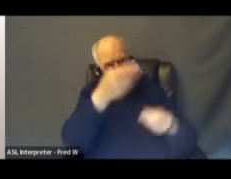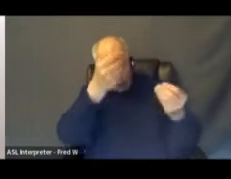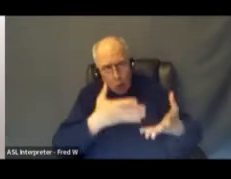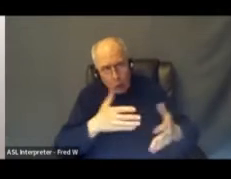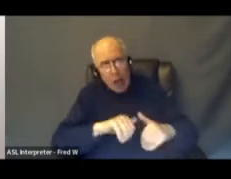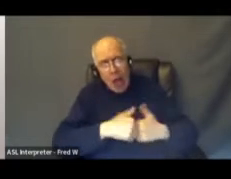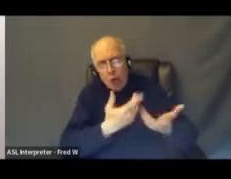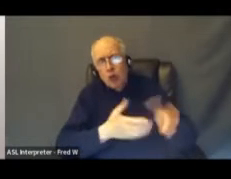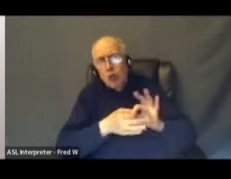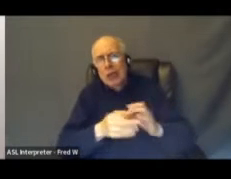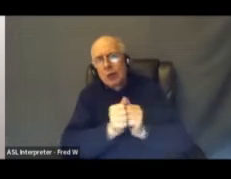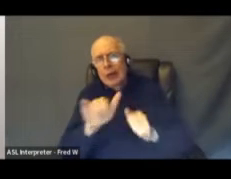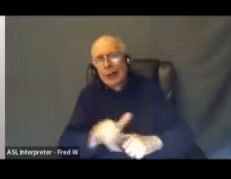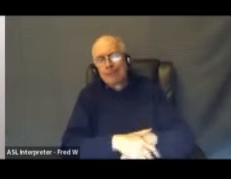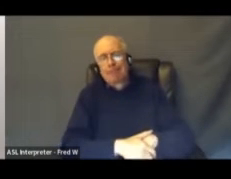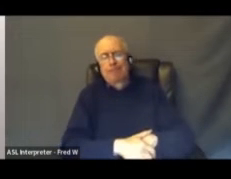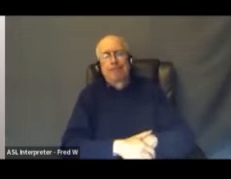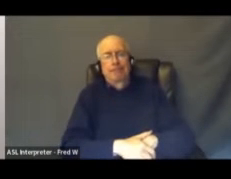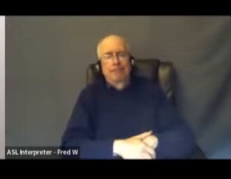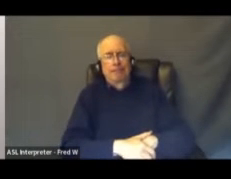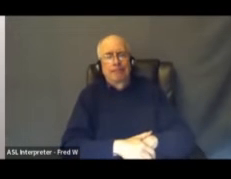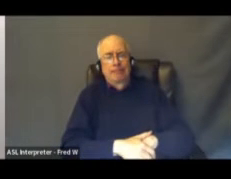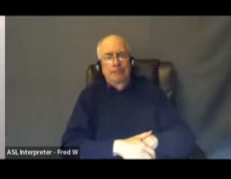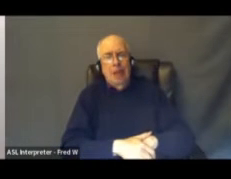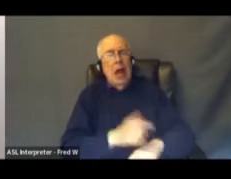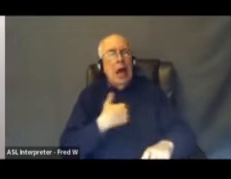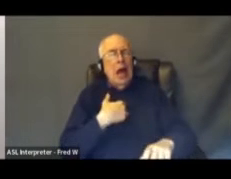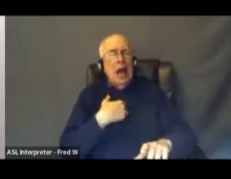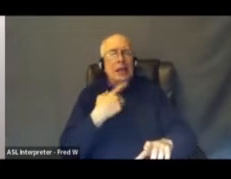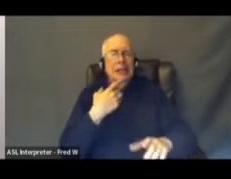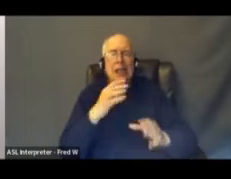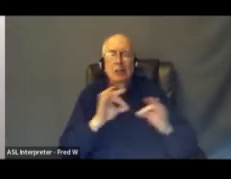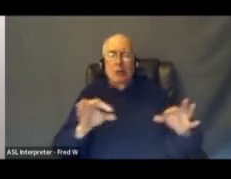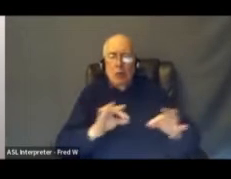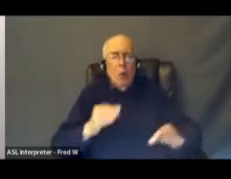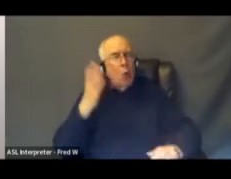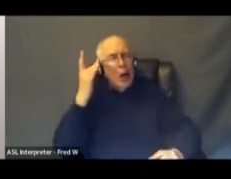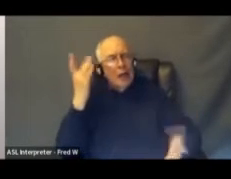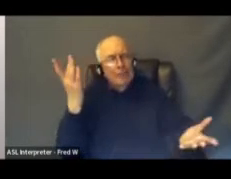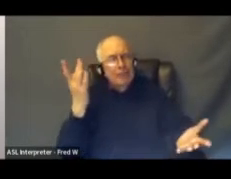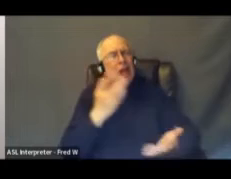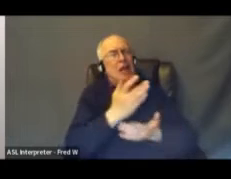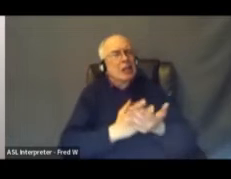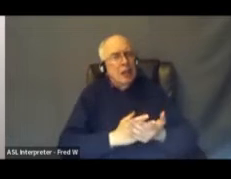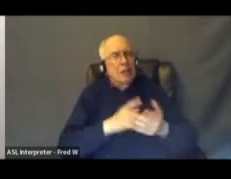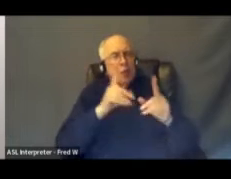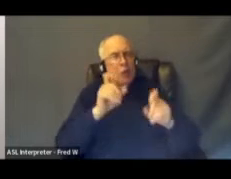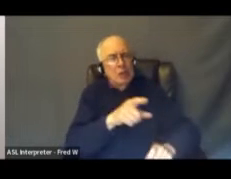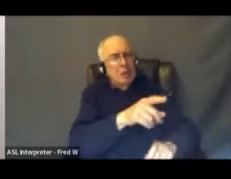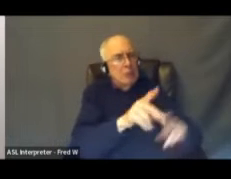relate. The reason why I preface it this way is because some of the questions survivors will say, well, it really depends on